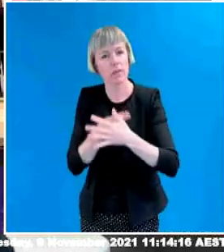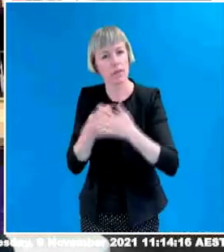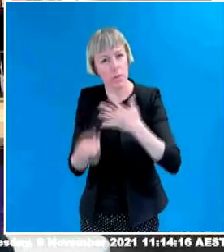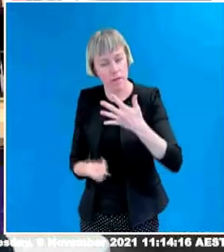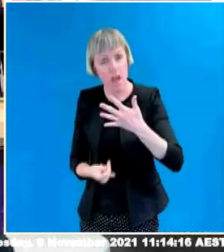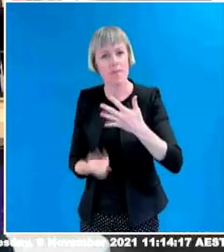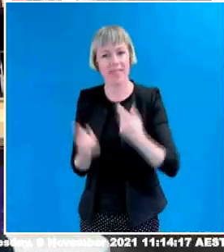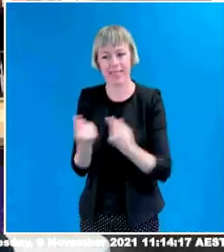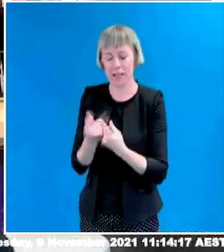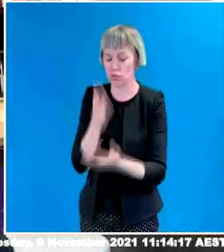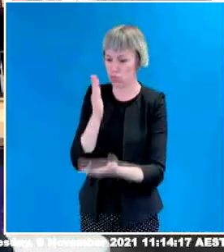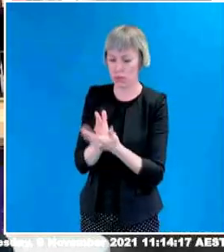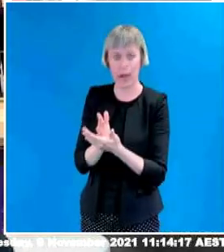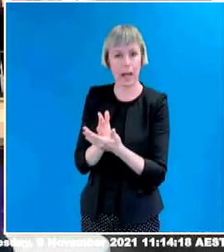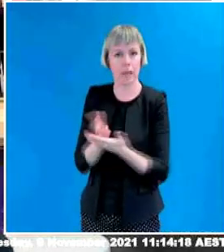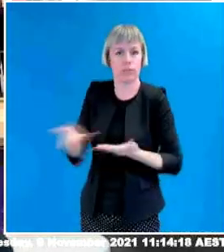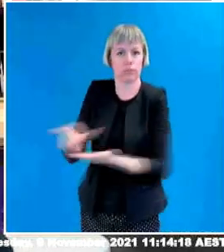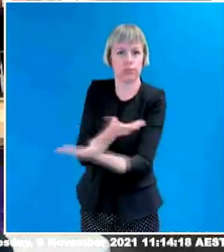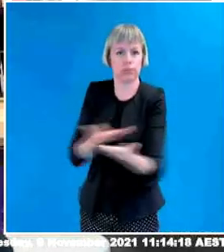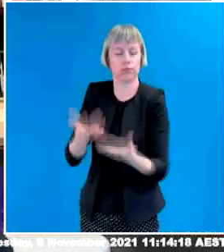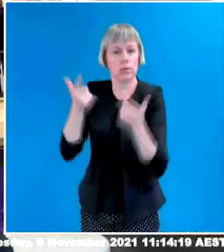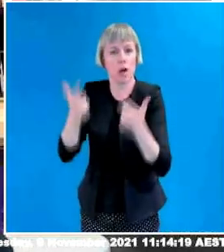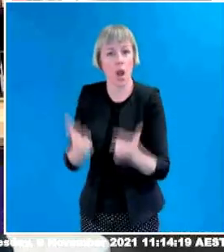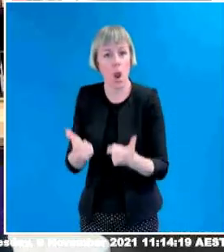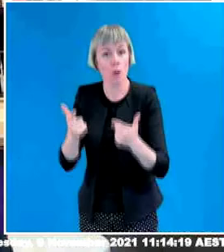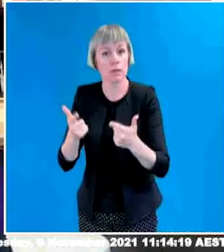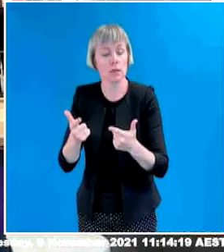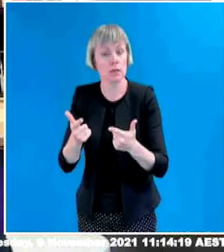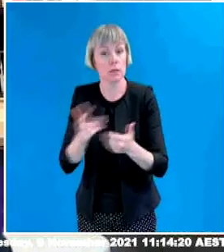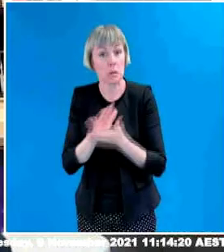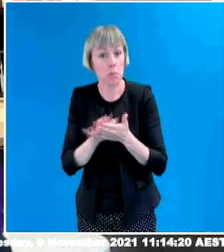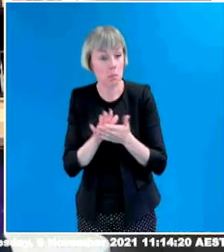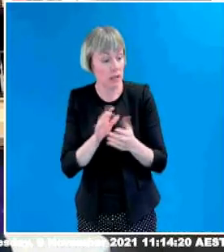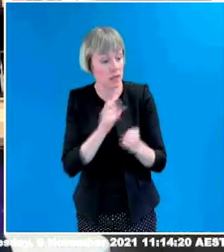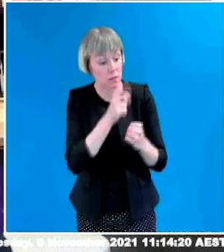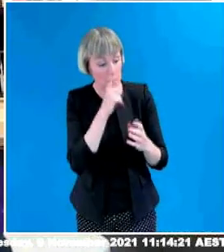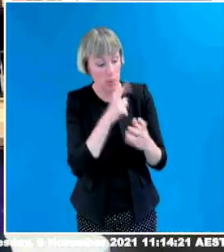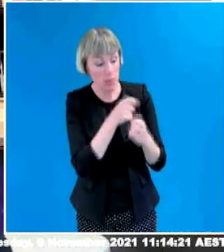to them largely means it is really not on most of their radars.